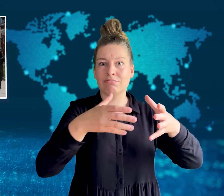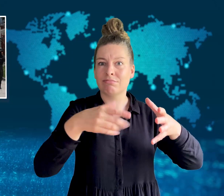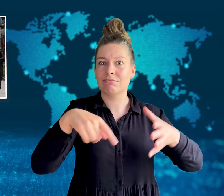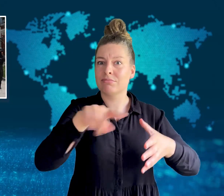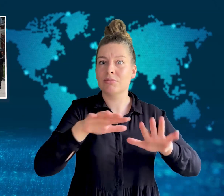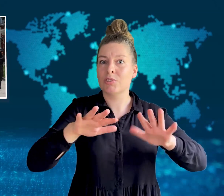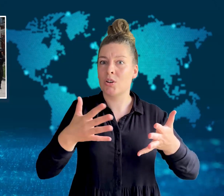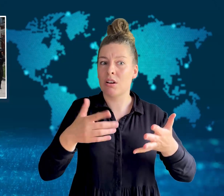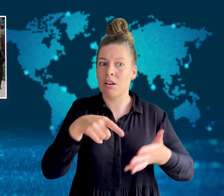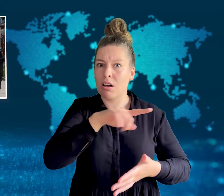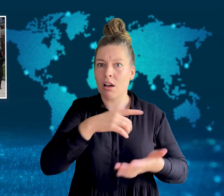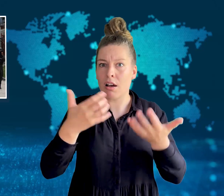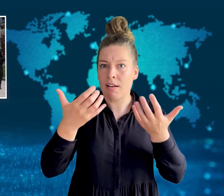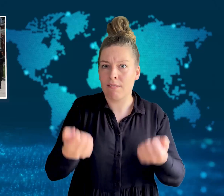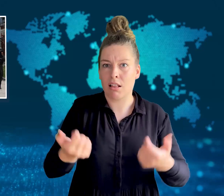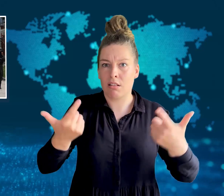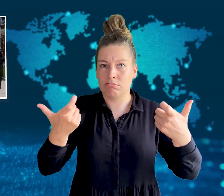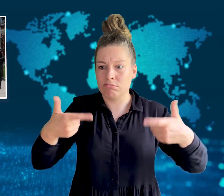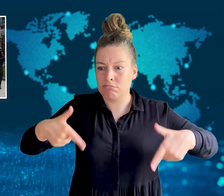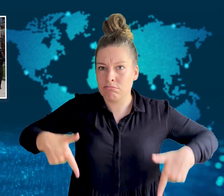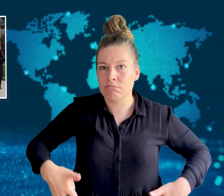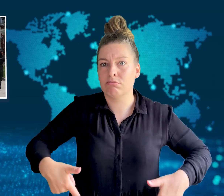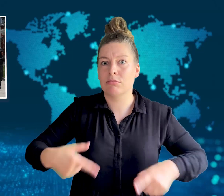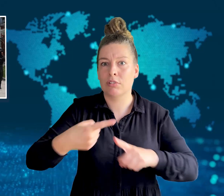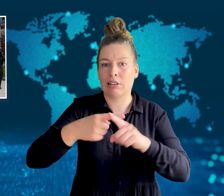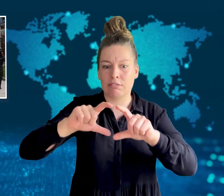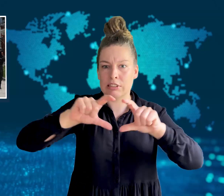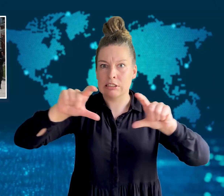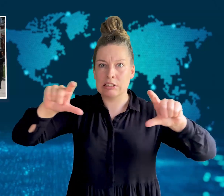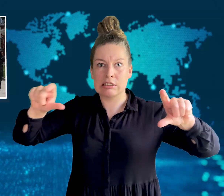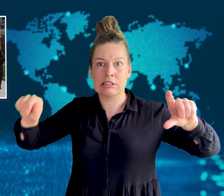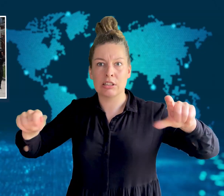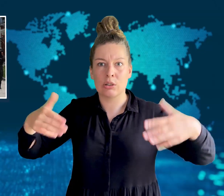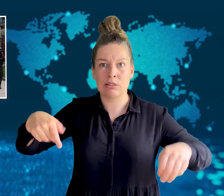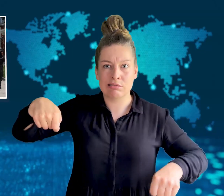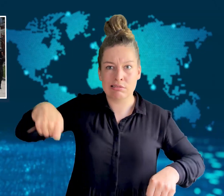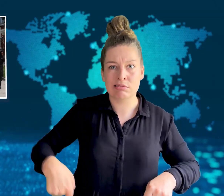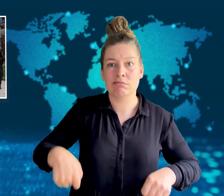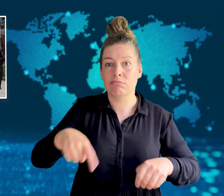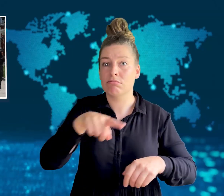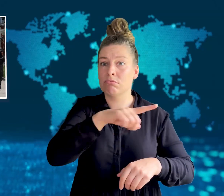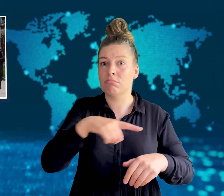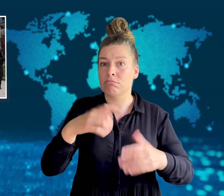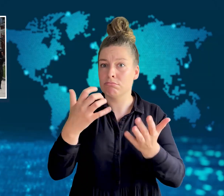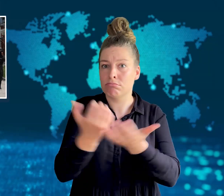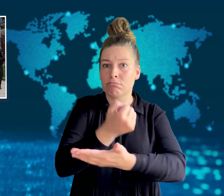Barrio 18 gang members in the prison used machetes and guns as